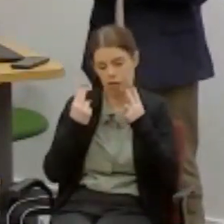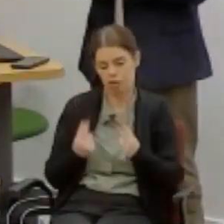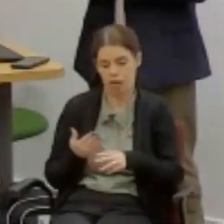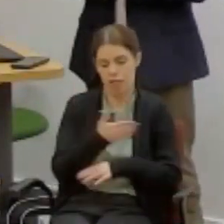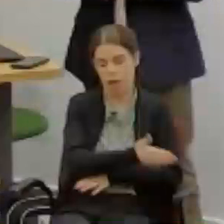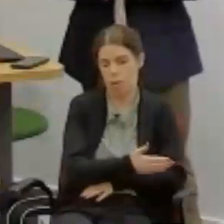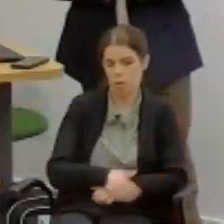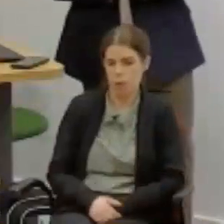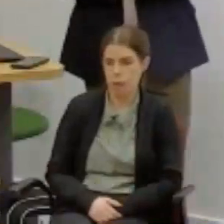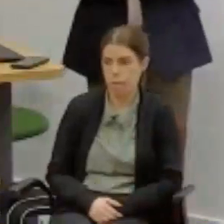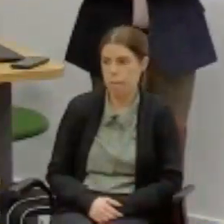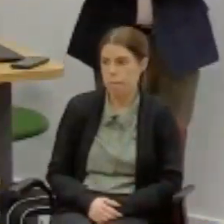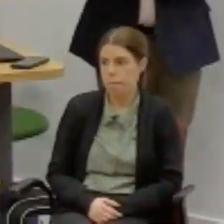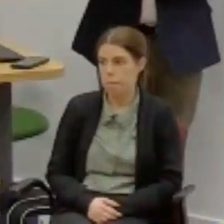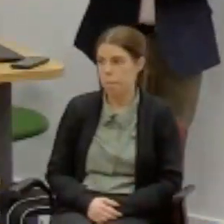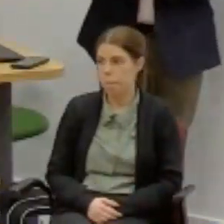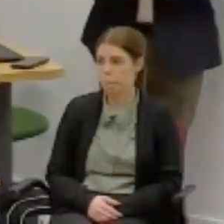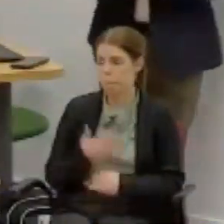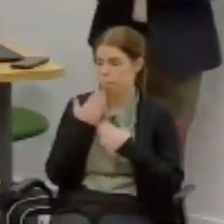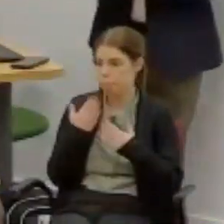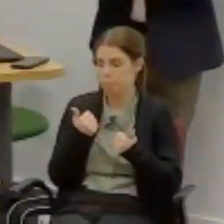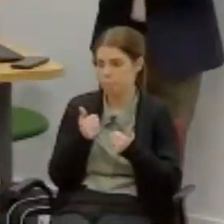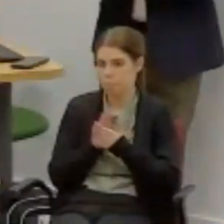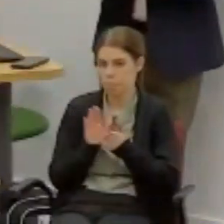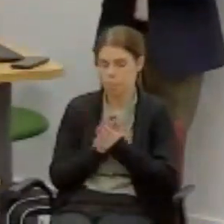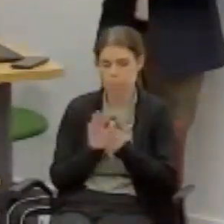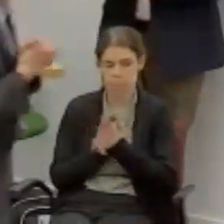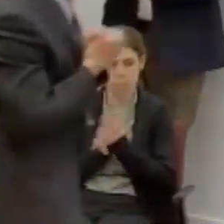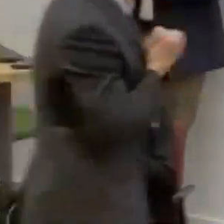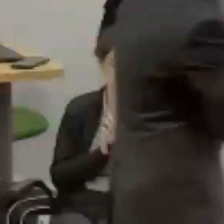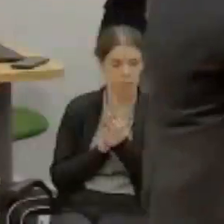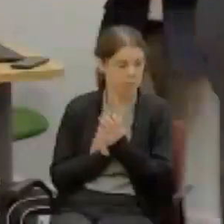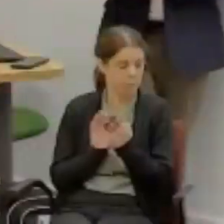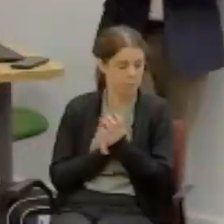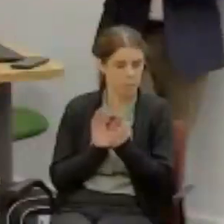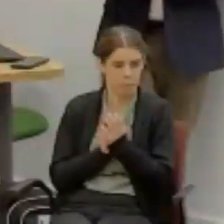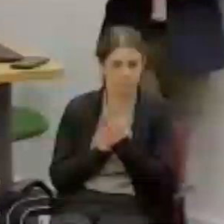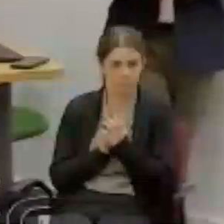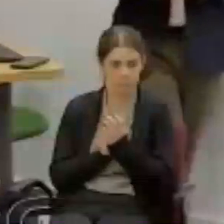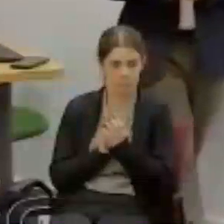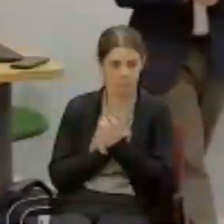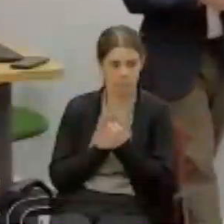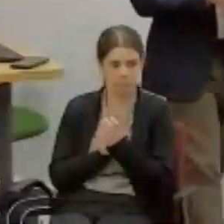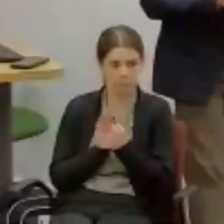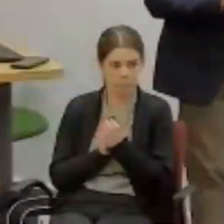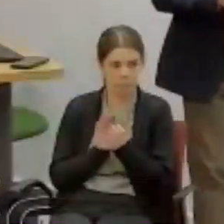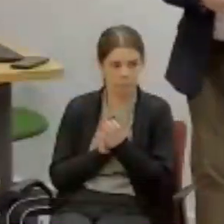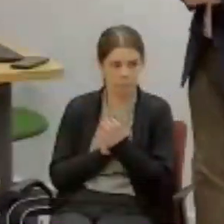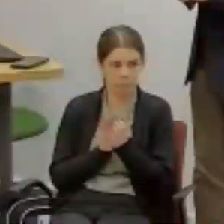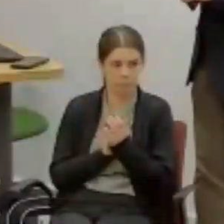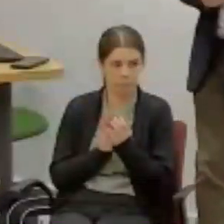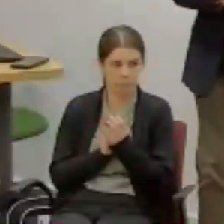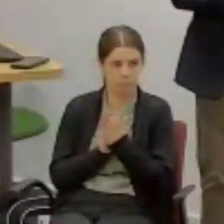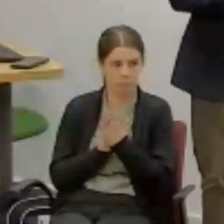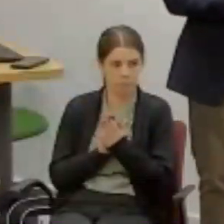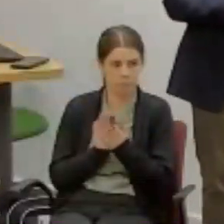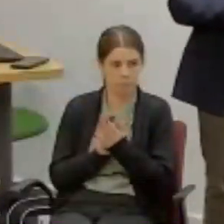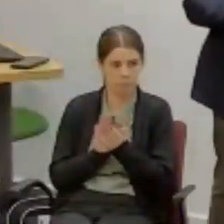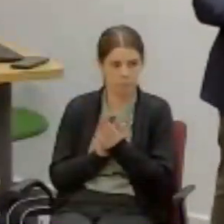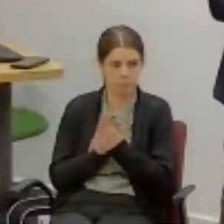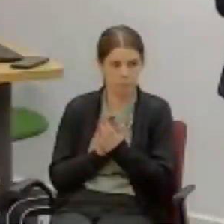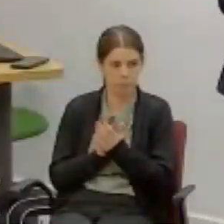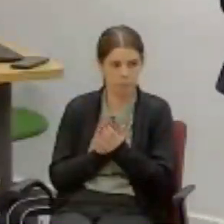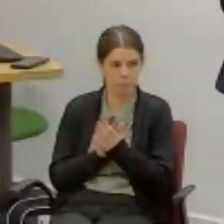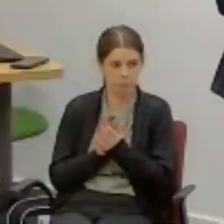right Well ladies and gentlemen please thank even patented Stewart helmet it all here and